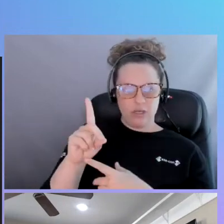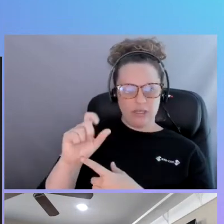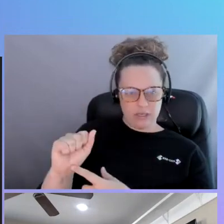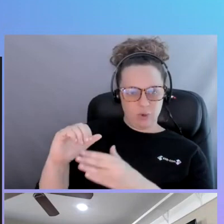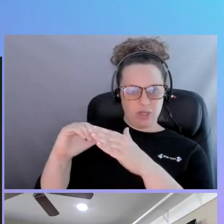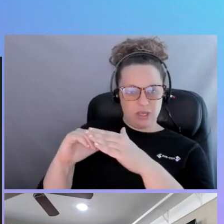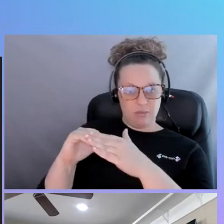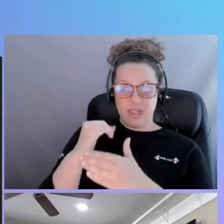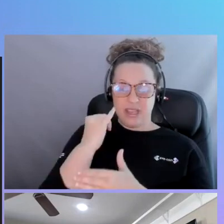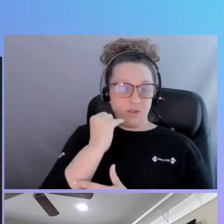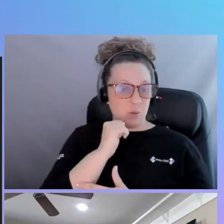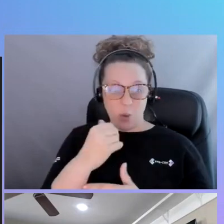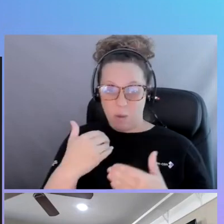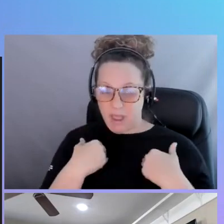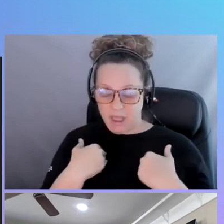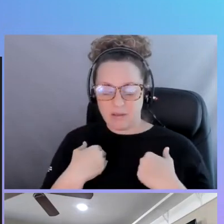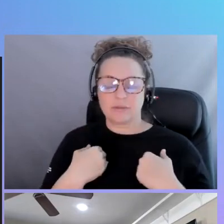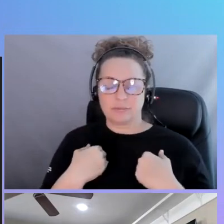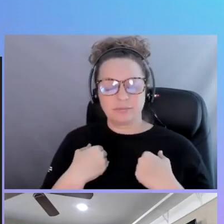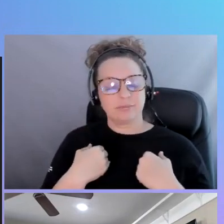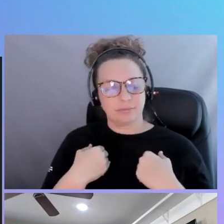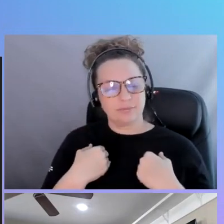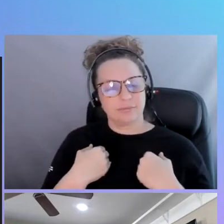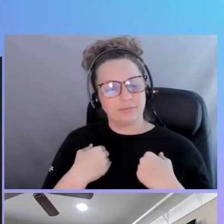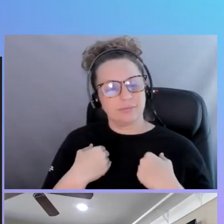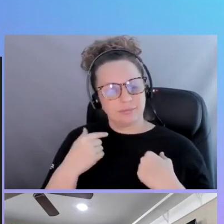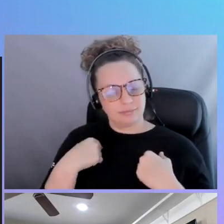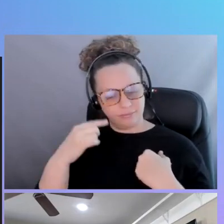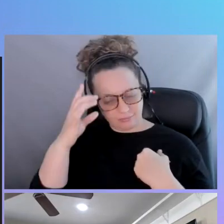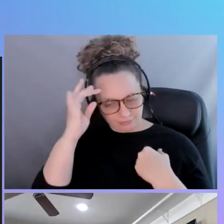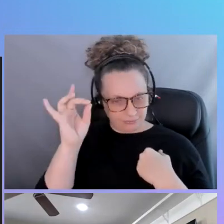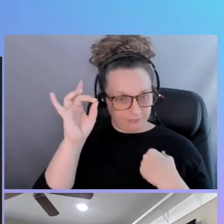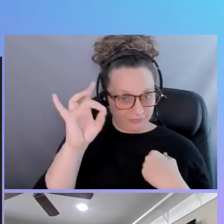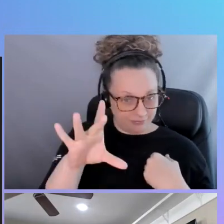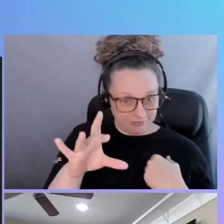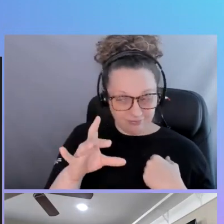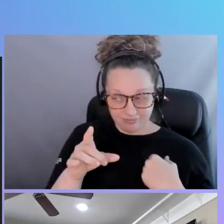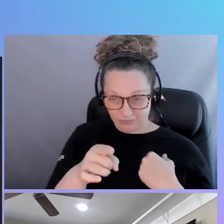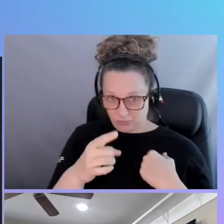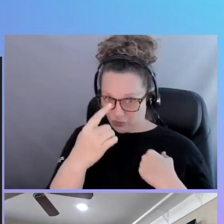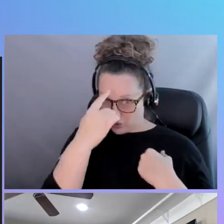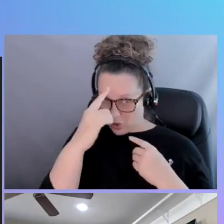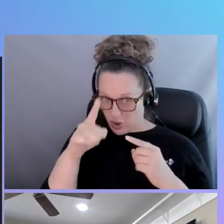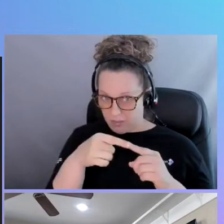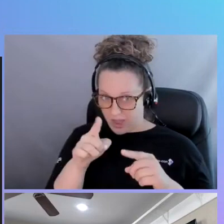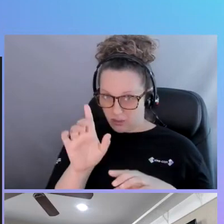then one of the things I would say is, have you thought about